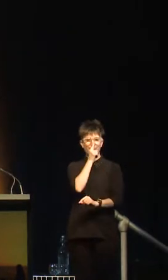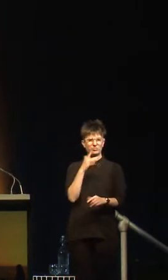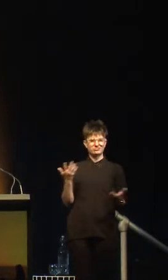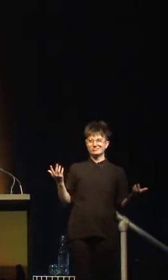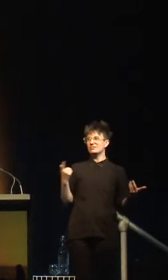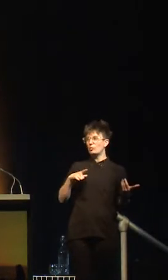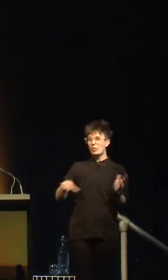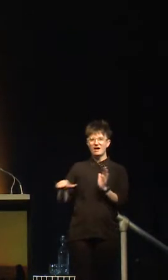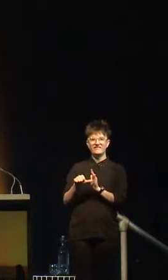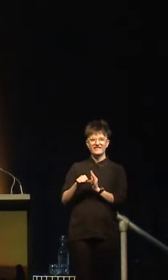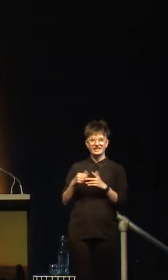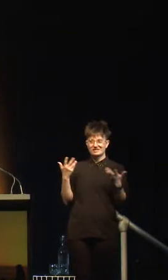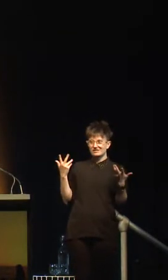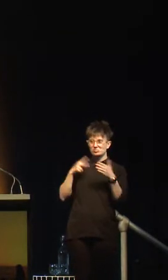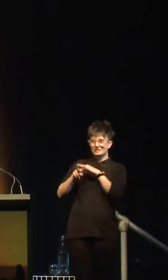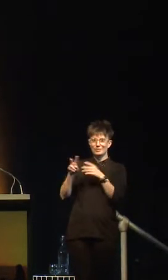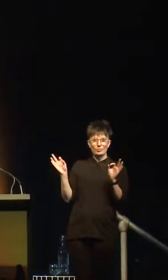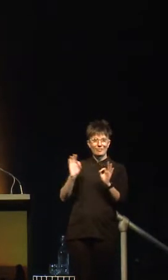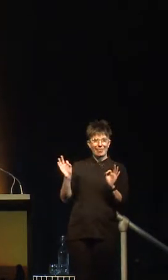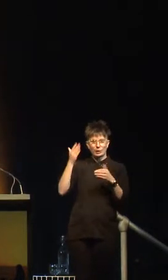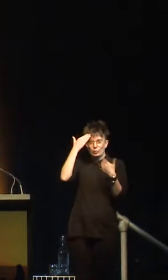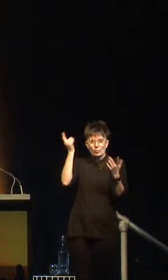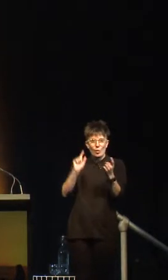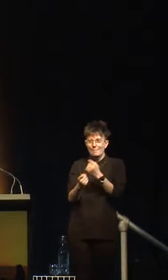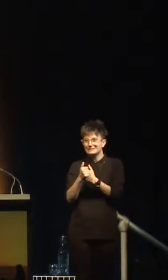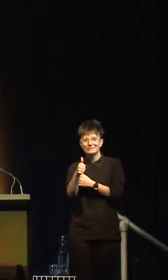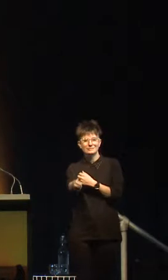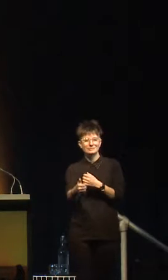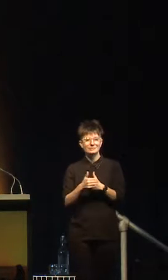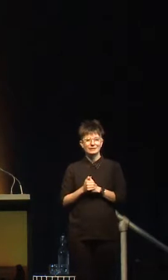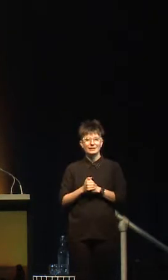you remember Peter Garrett's speech, last night one of the biggest problems in Australia,